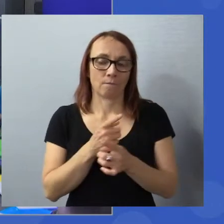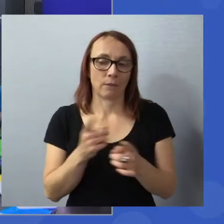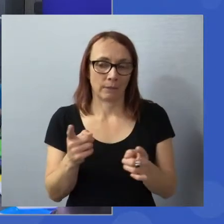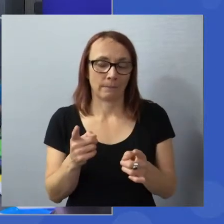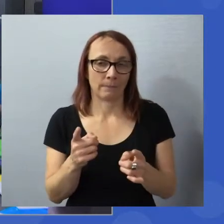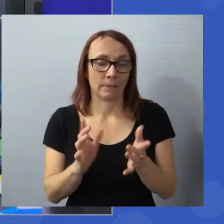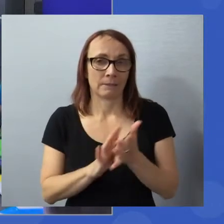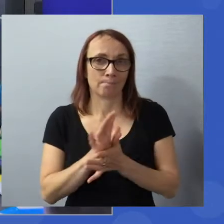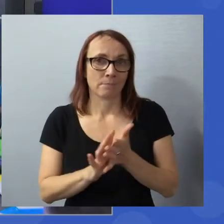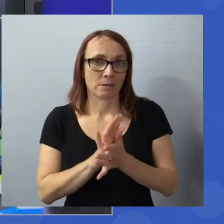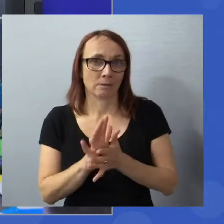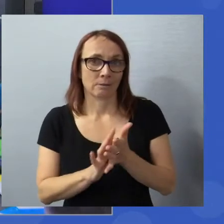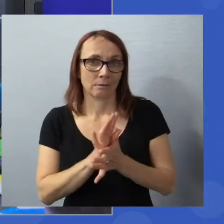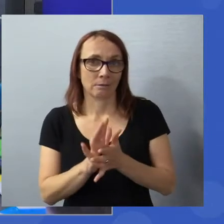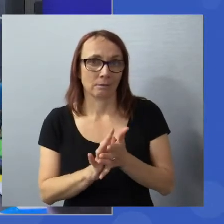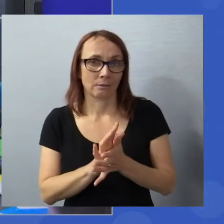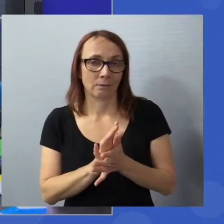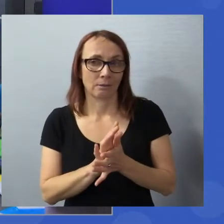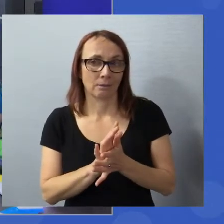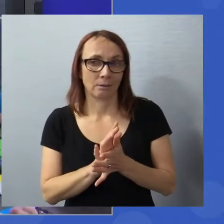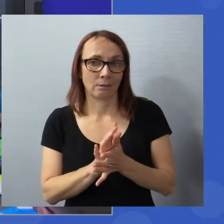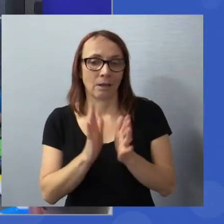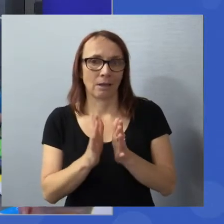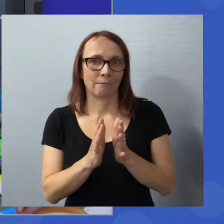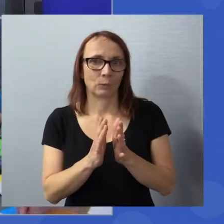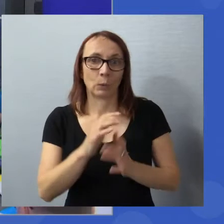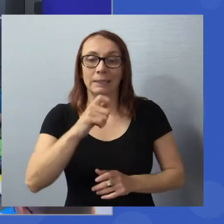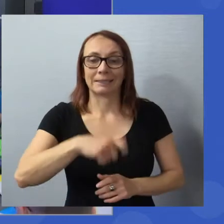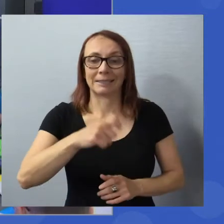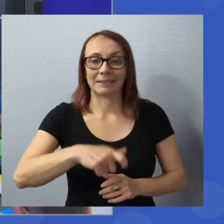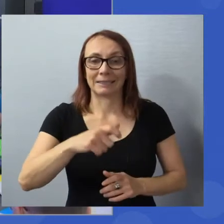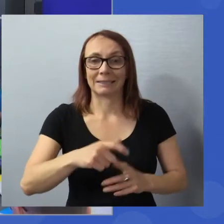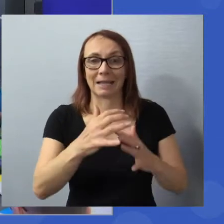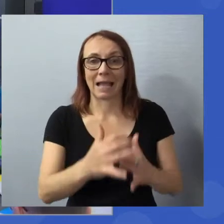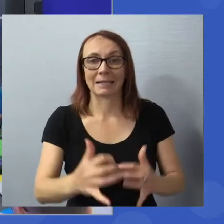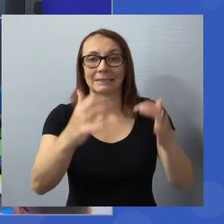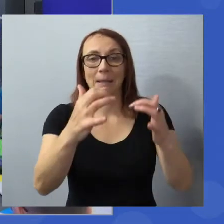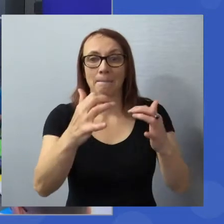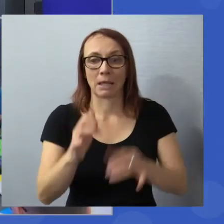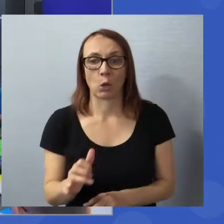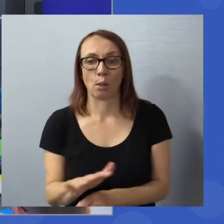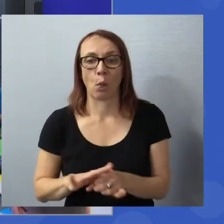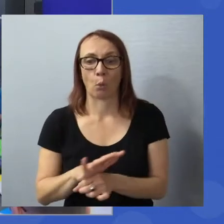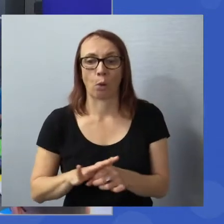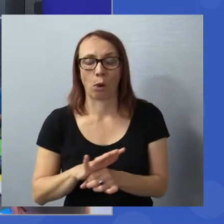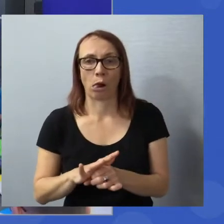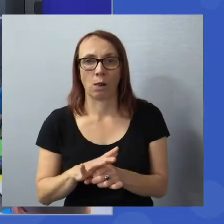that we have a citizen's assembly type at local level to feedback to the